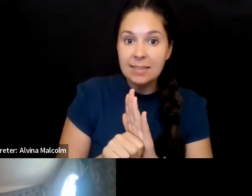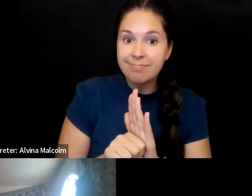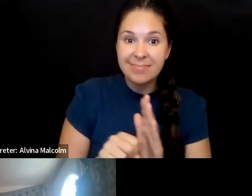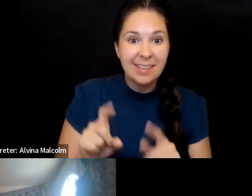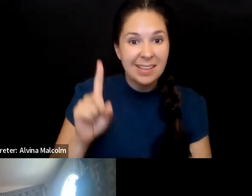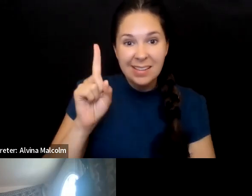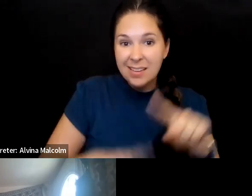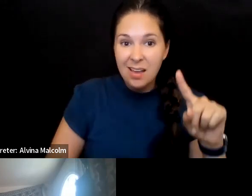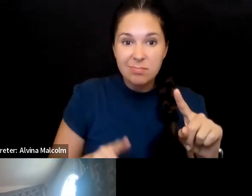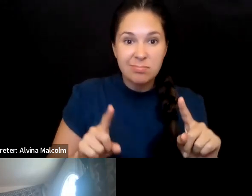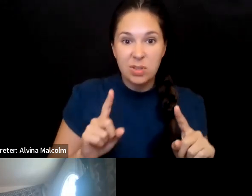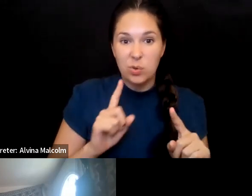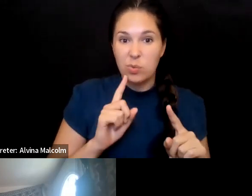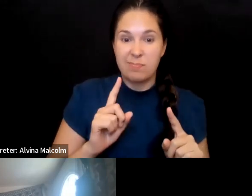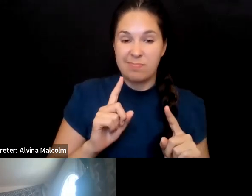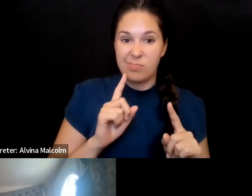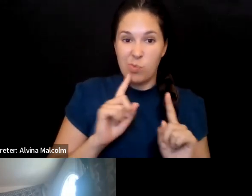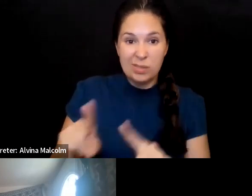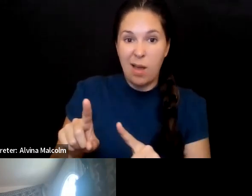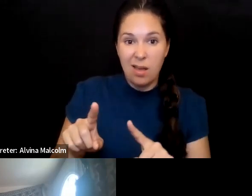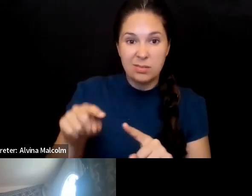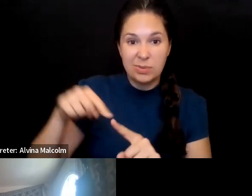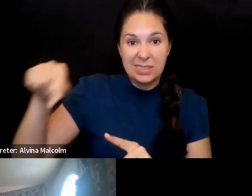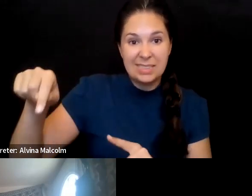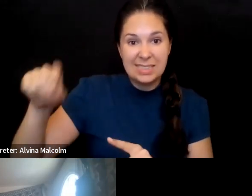don't need to -- disasters in the term